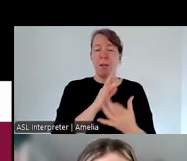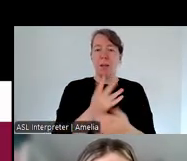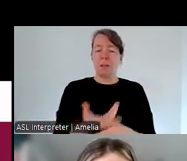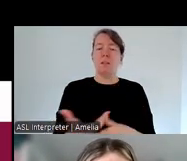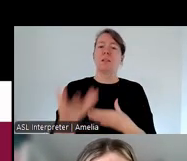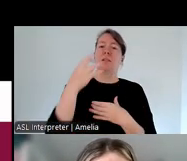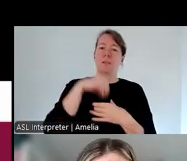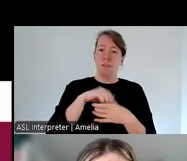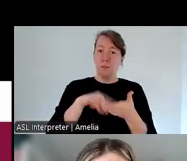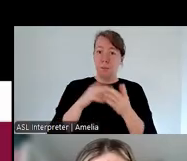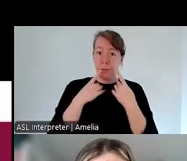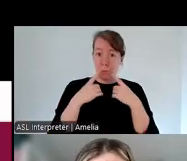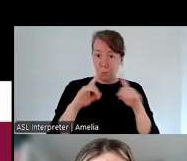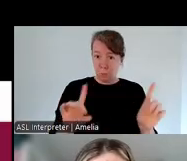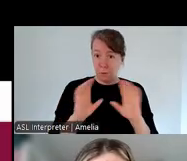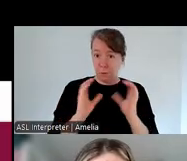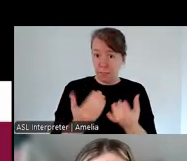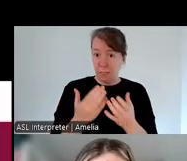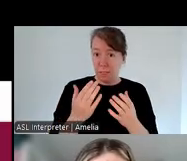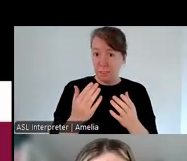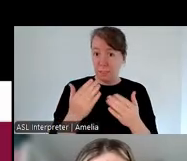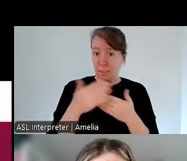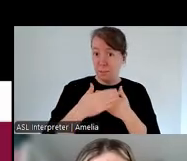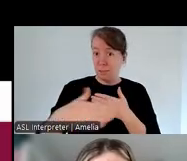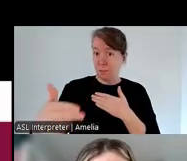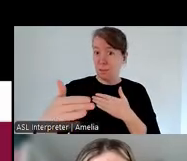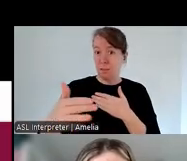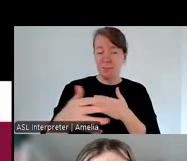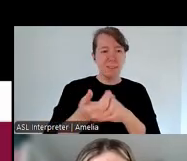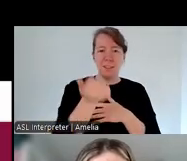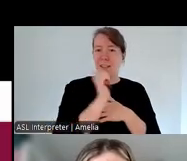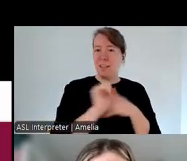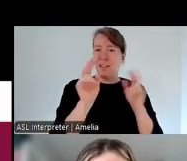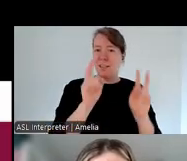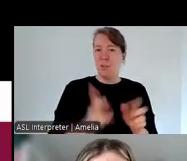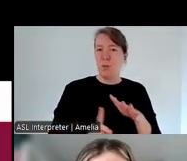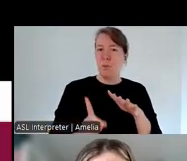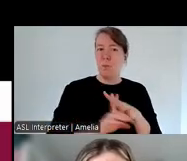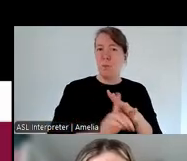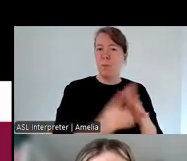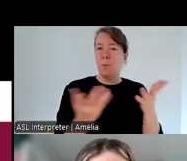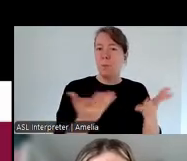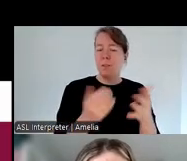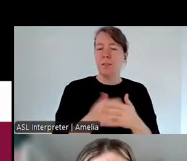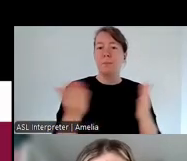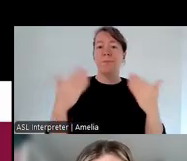for your class, um, and any issues that may arise. Next slide please.